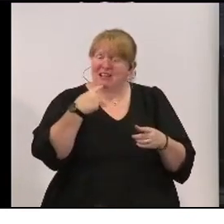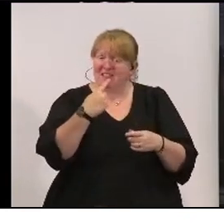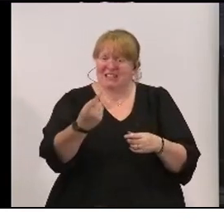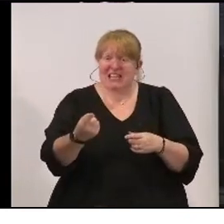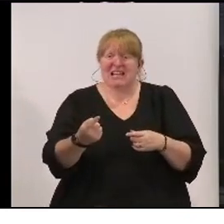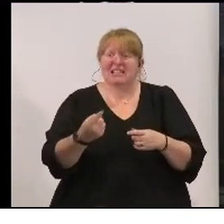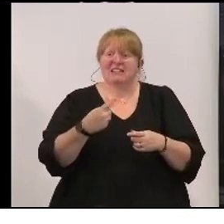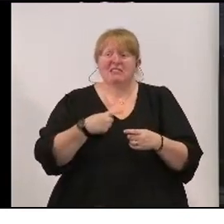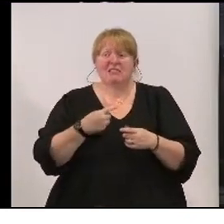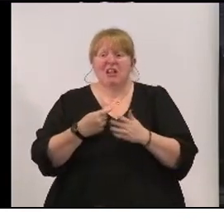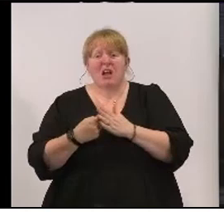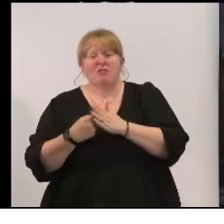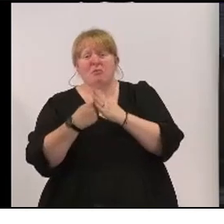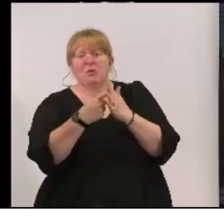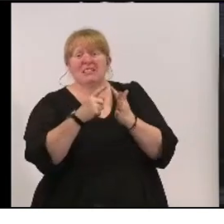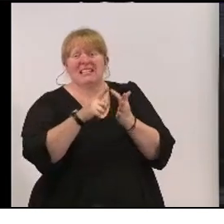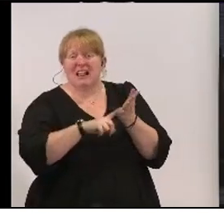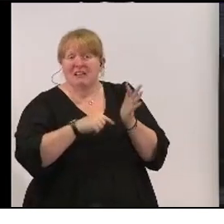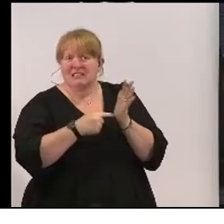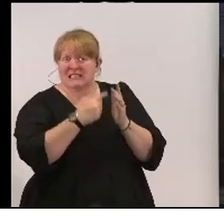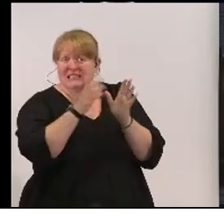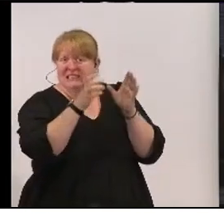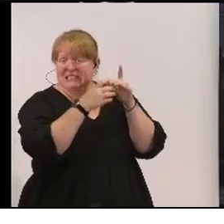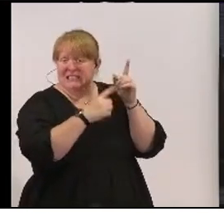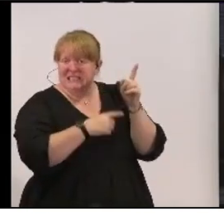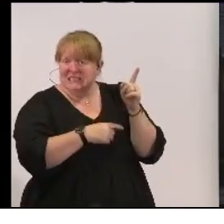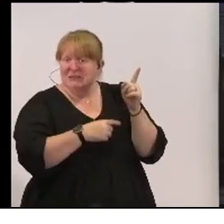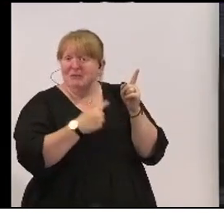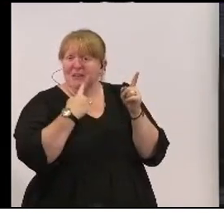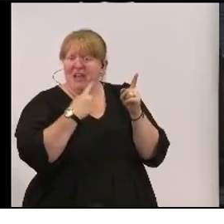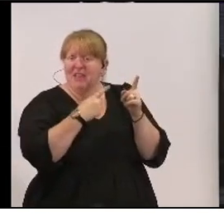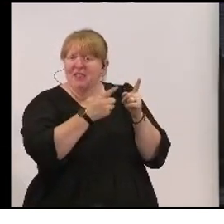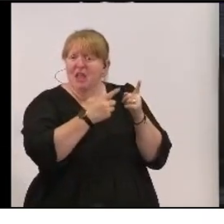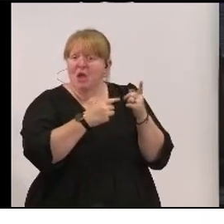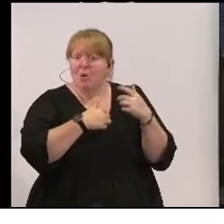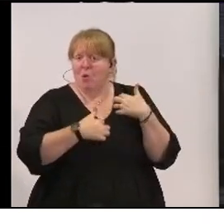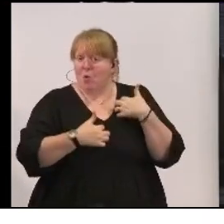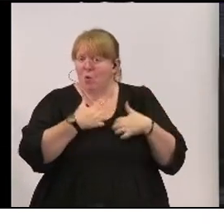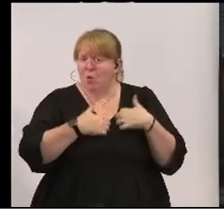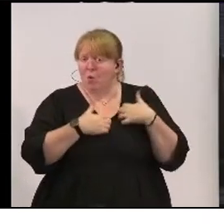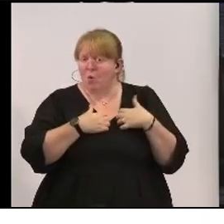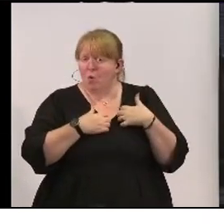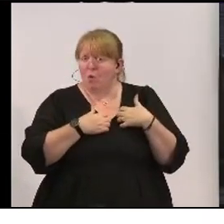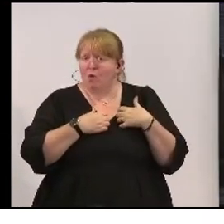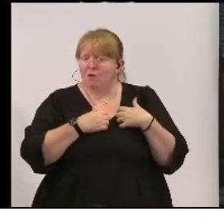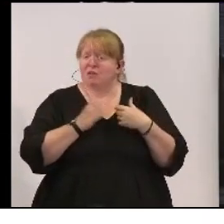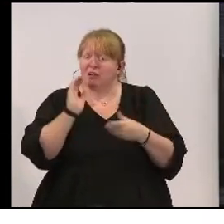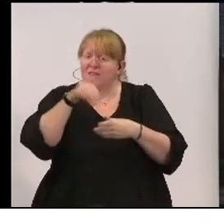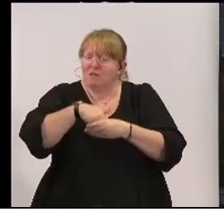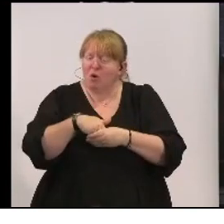I report to the ELT and they're very vested in it and have made a public statement about